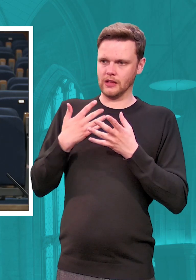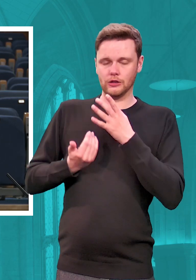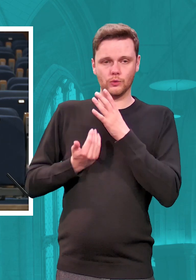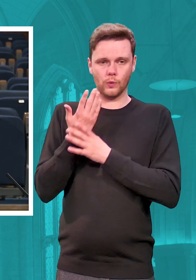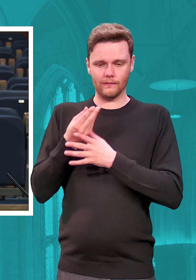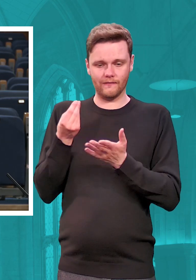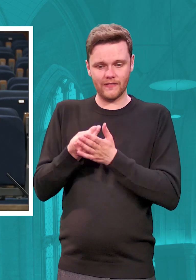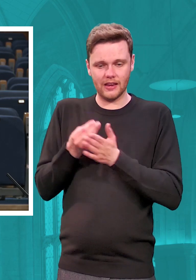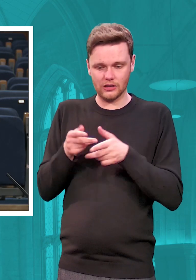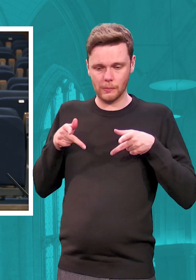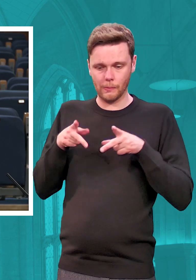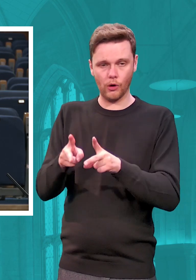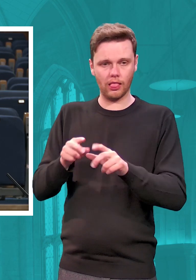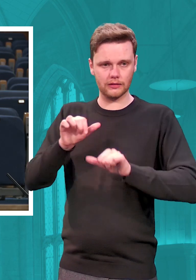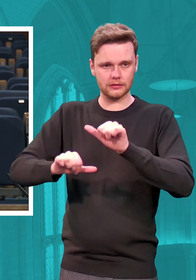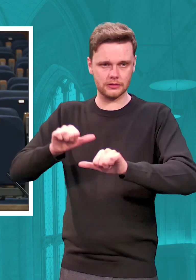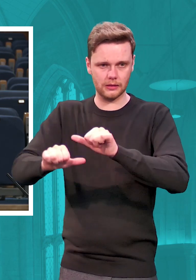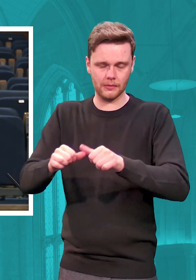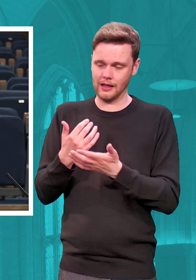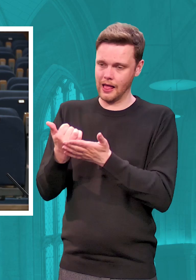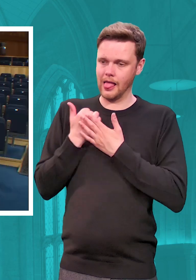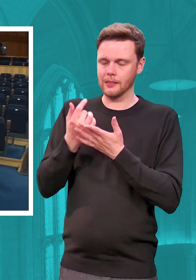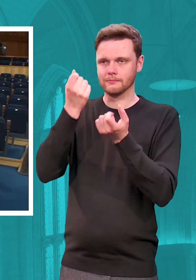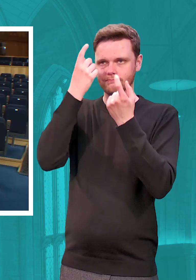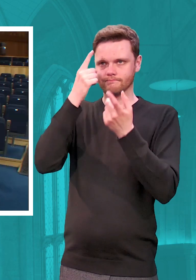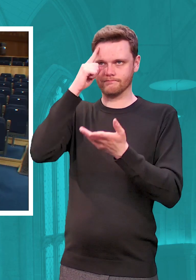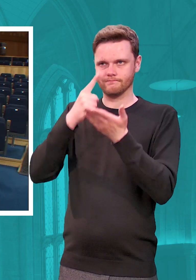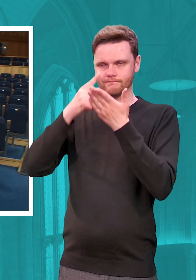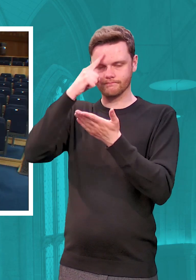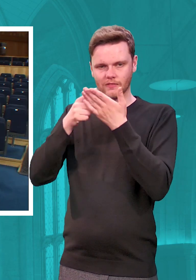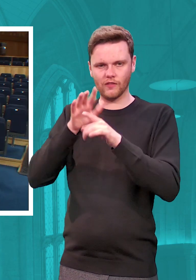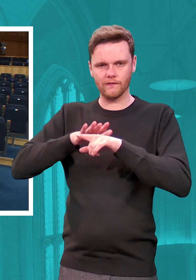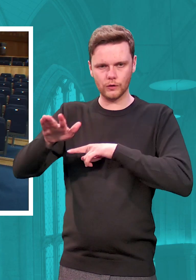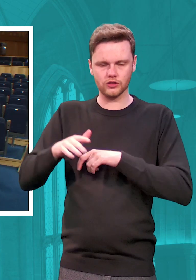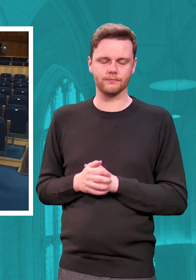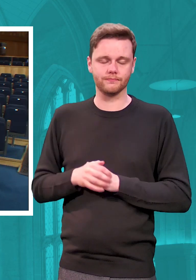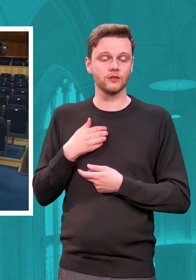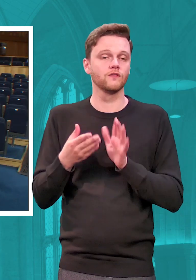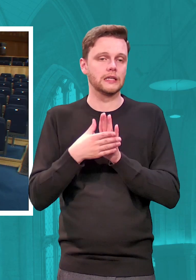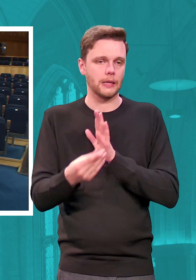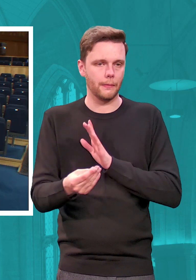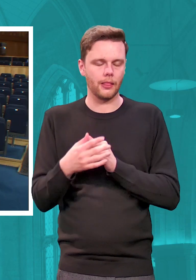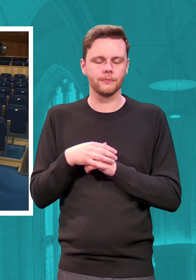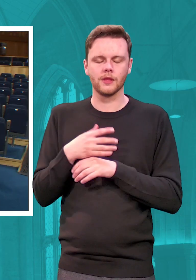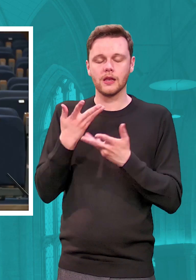to help us make well-informed decisions about the future. So, for instance we now know that,